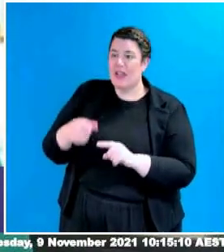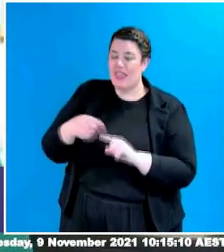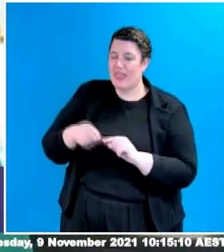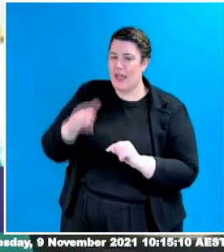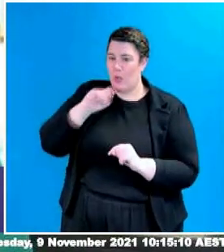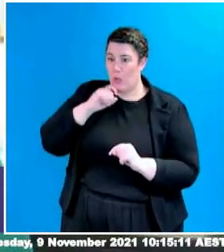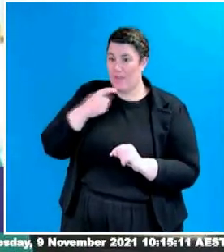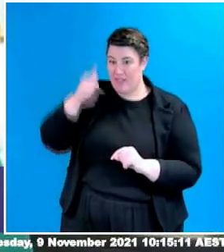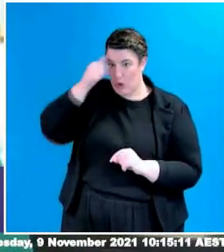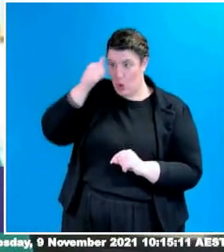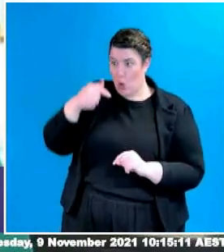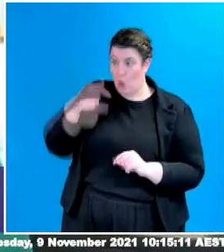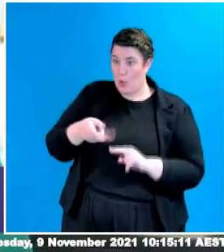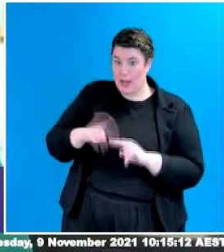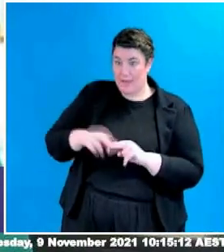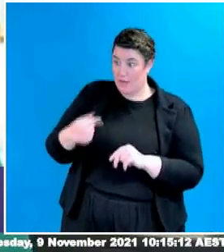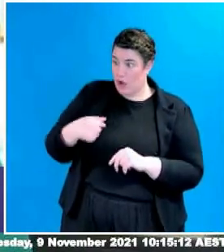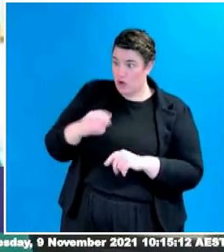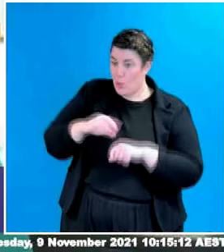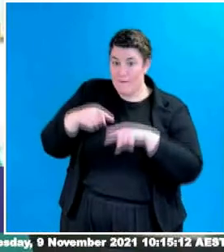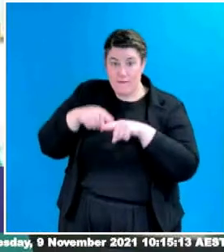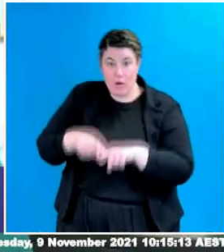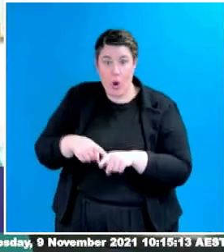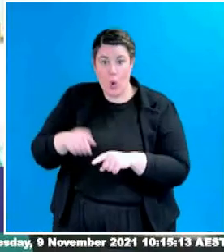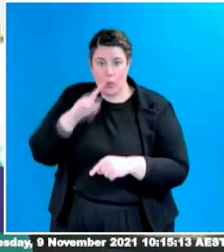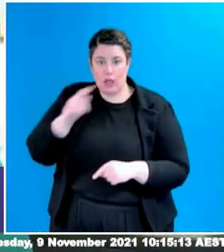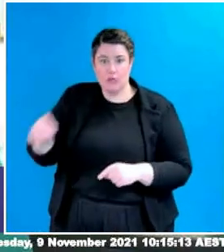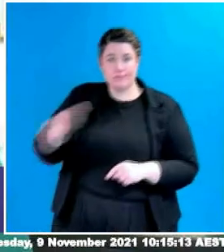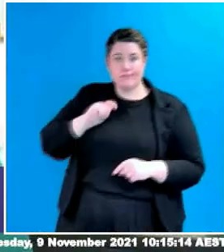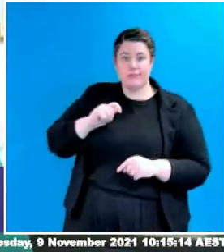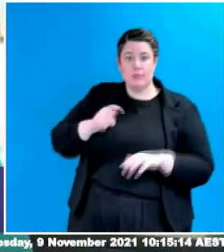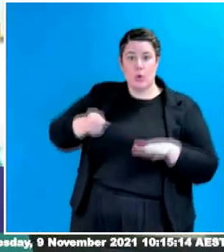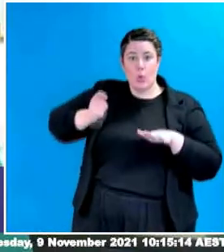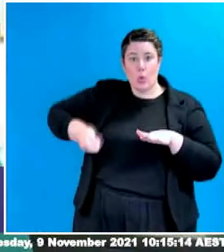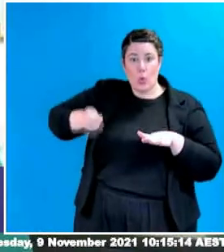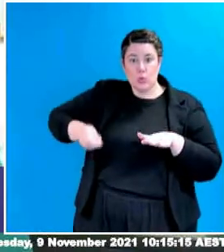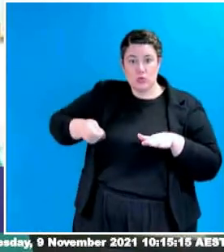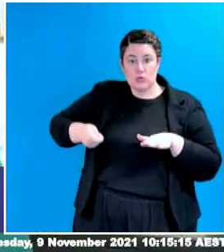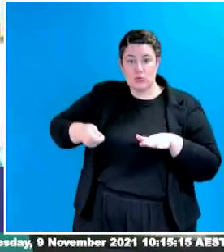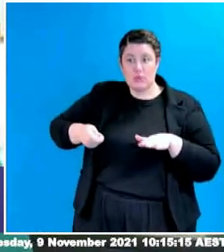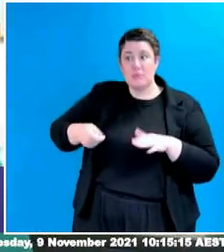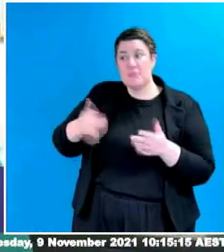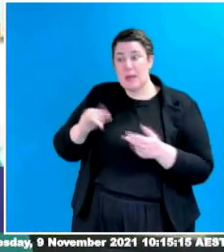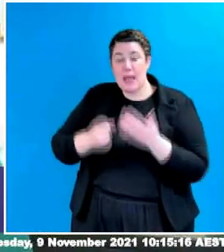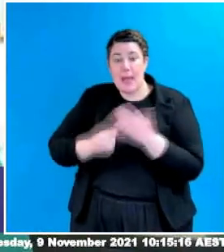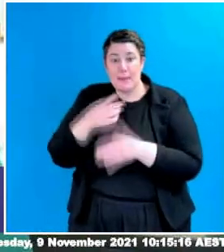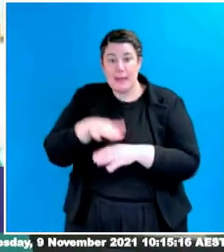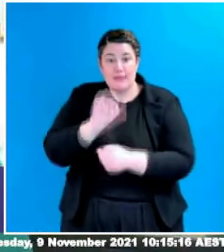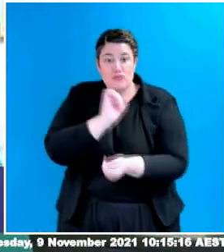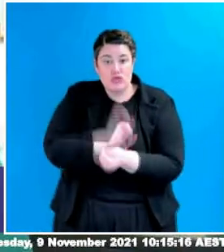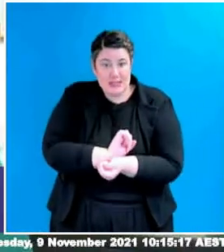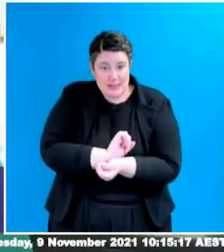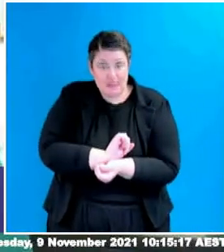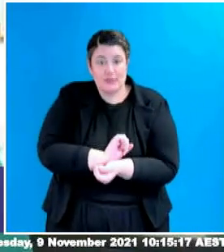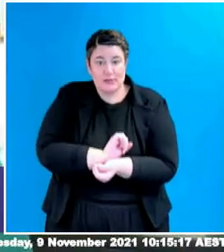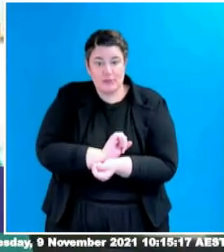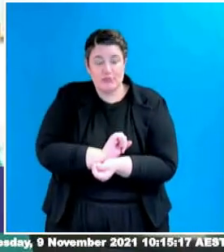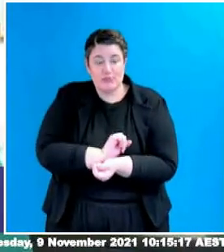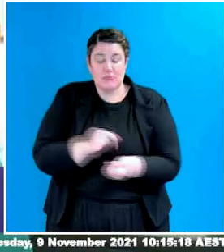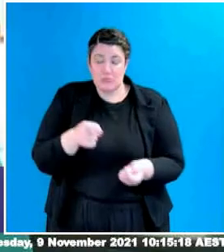If they know they will be taken to the Supreme Court, which is more likely to happen in a prison situation where there's --- that is the